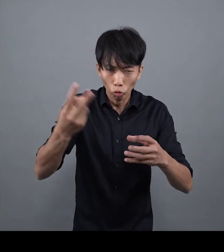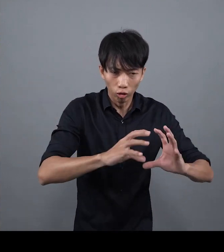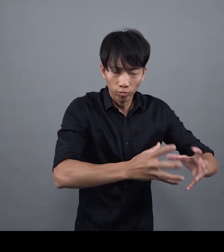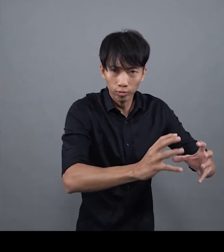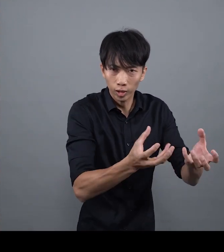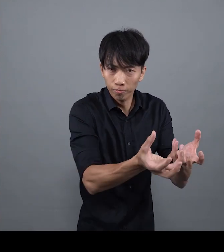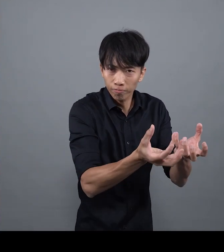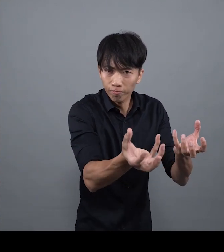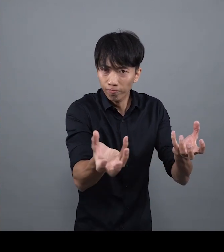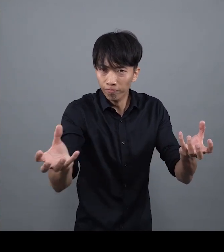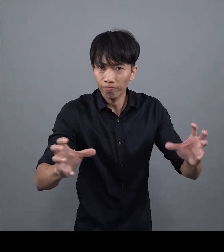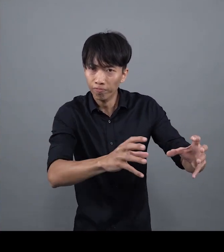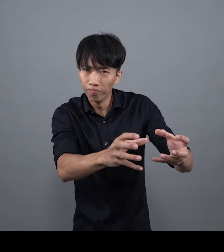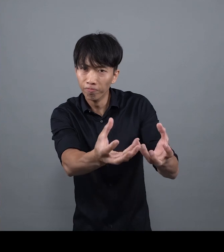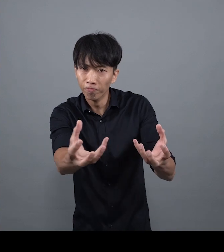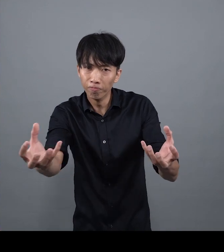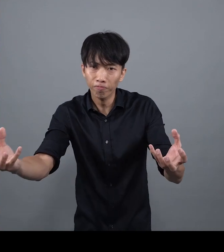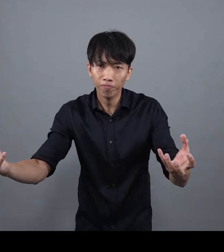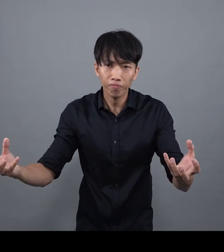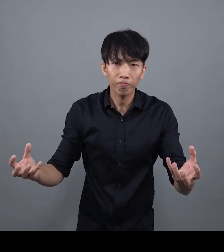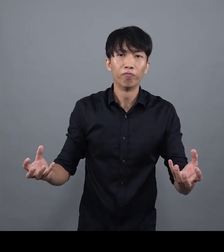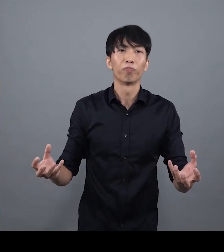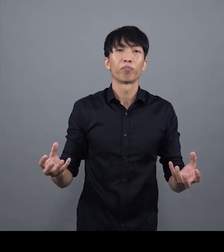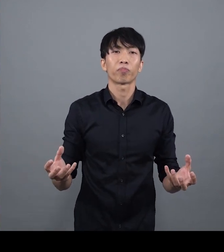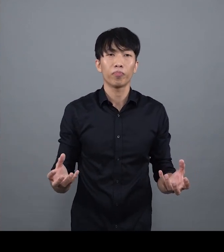in the community